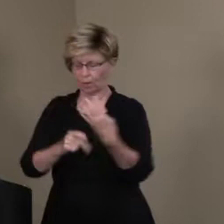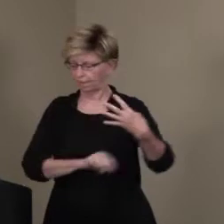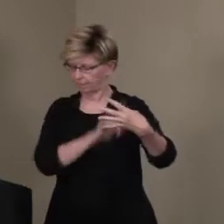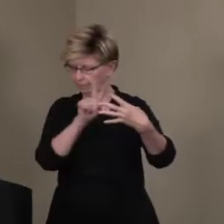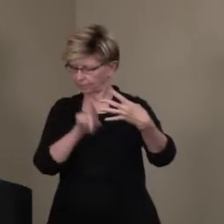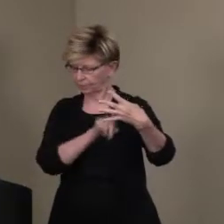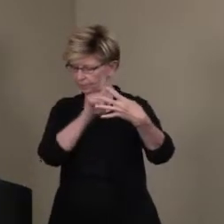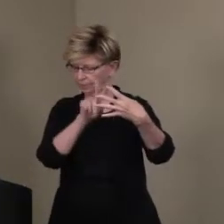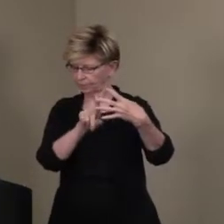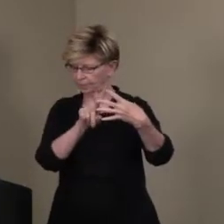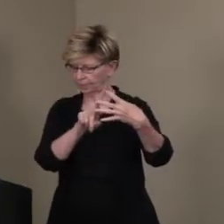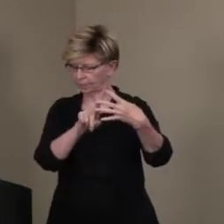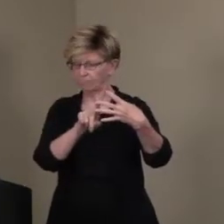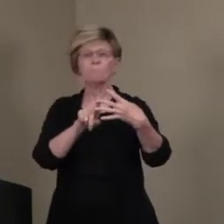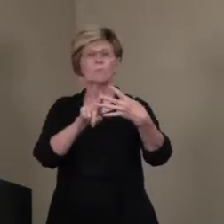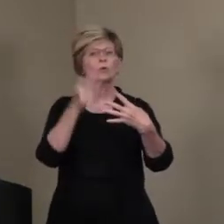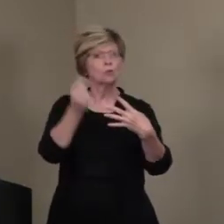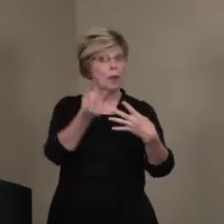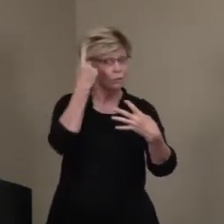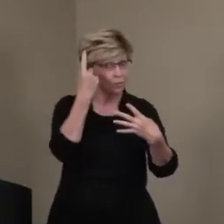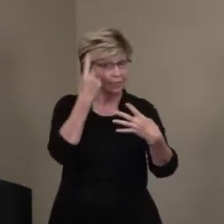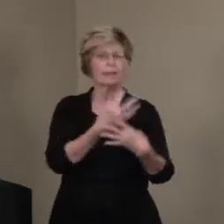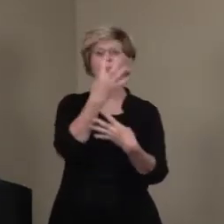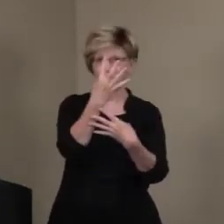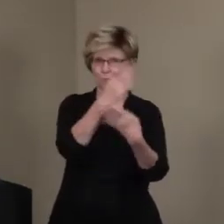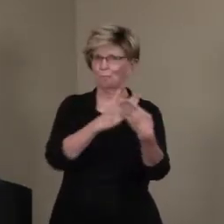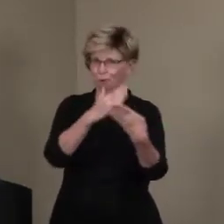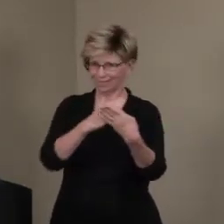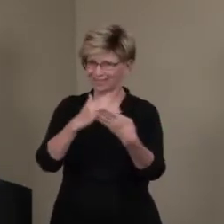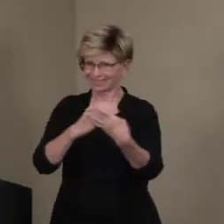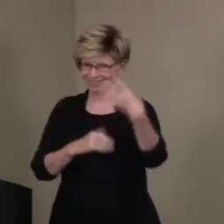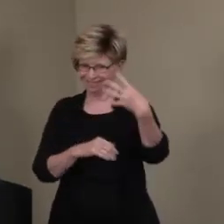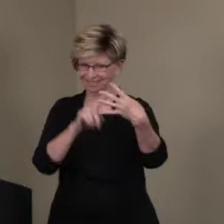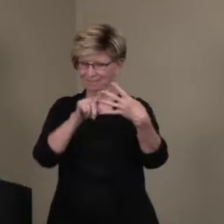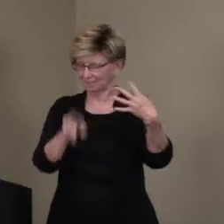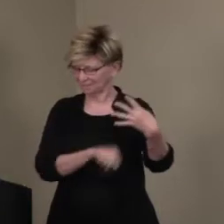to understand how the four